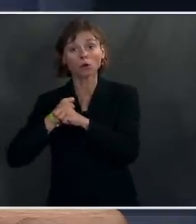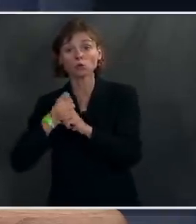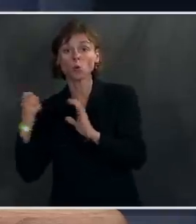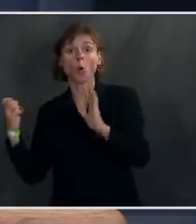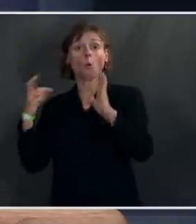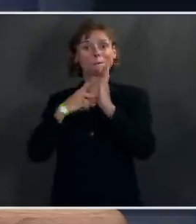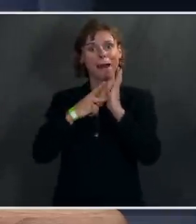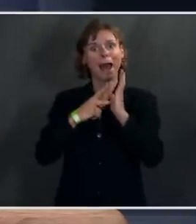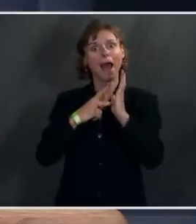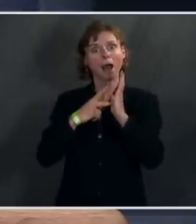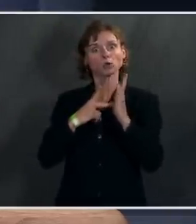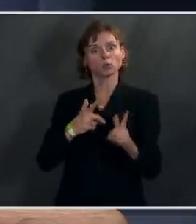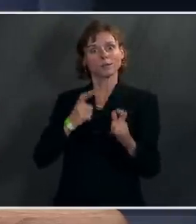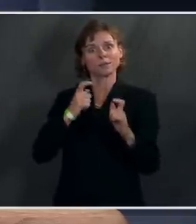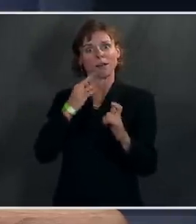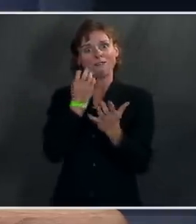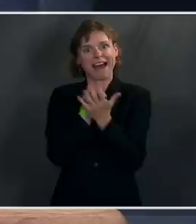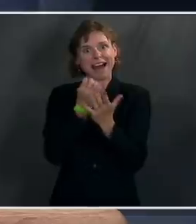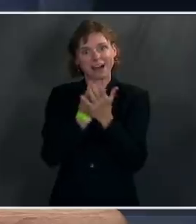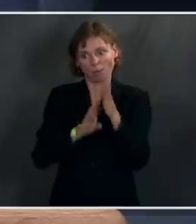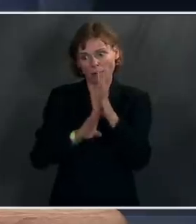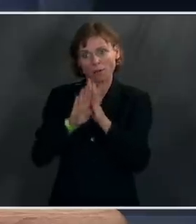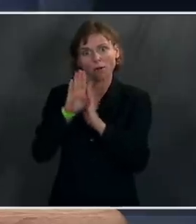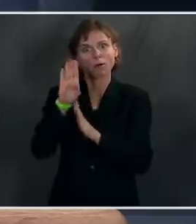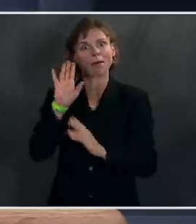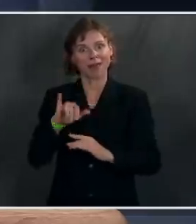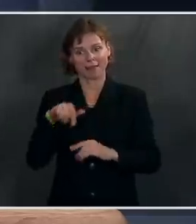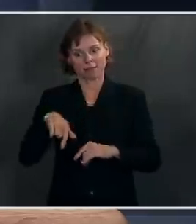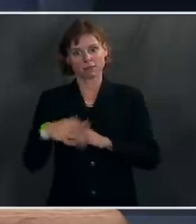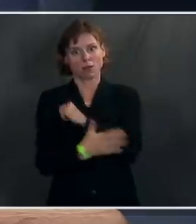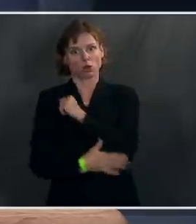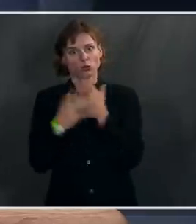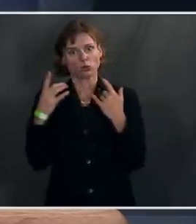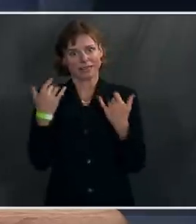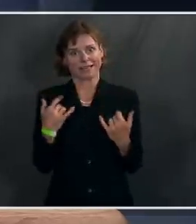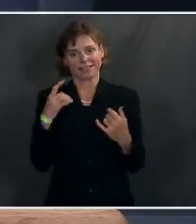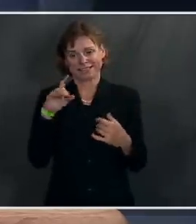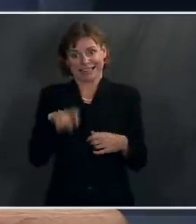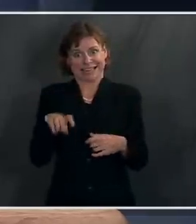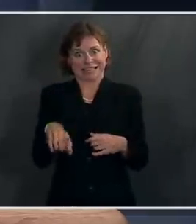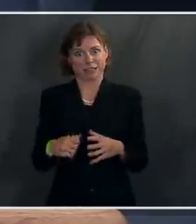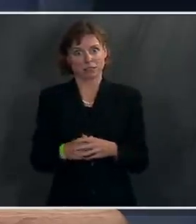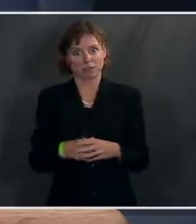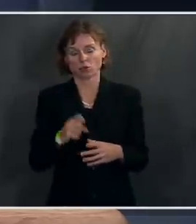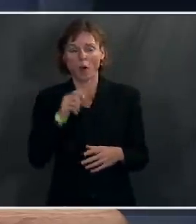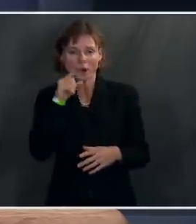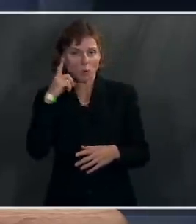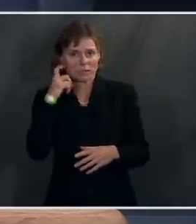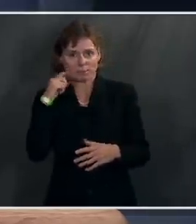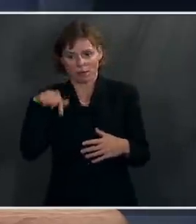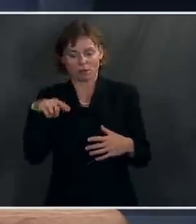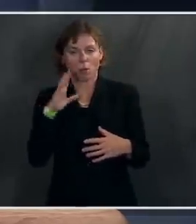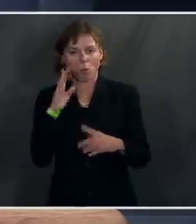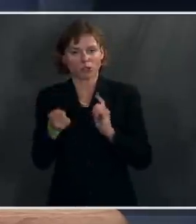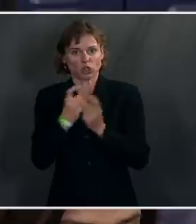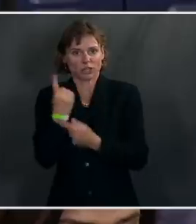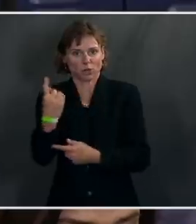that the country needs to be at. So, no, I wouldn't suspect it would change things. Go ahead in the back. The Press: Thanks, Jen. A couple of follow ups. Ms. Psaki: Sure.